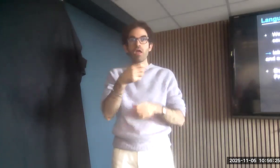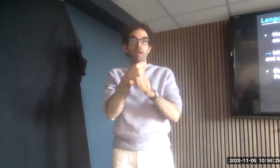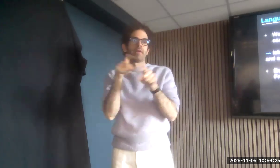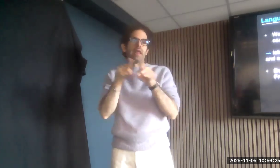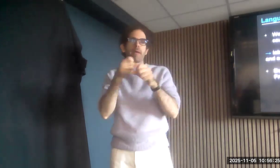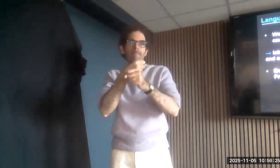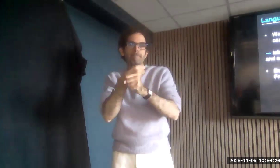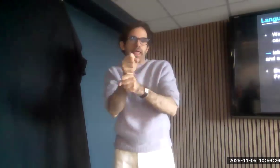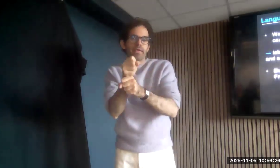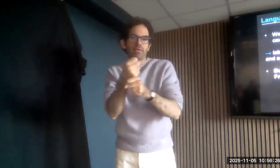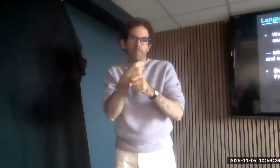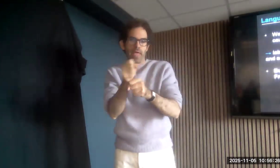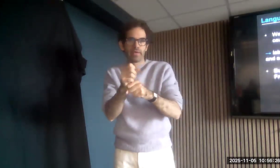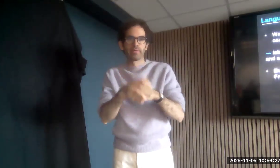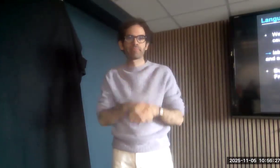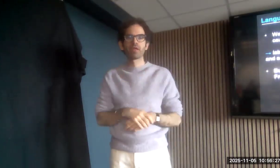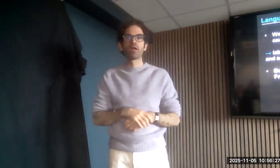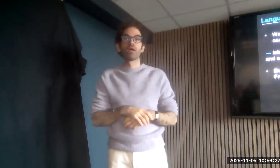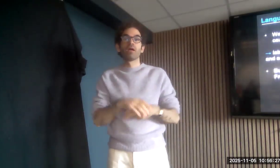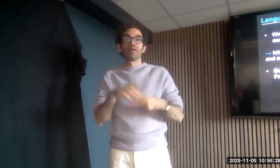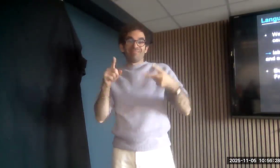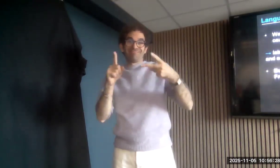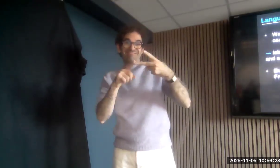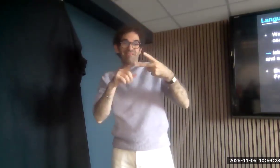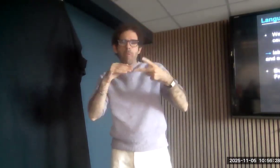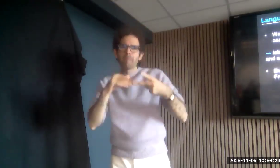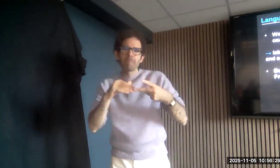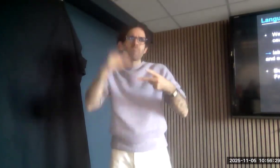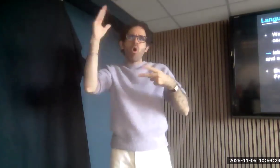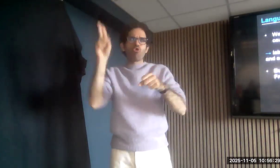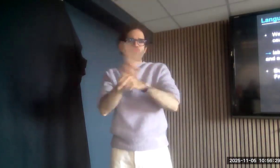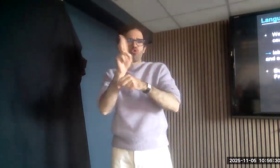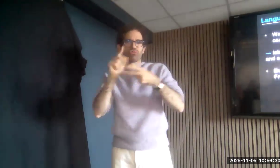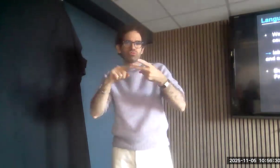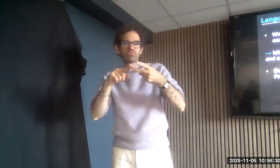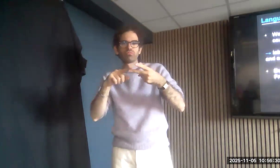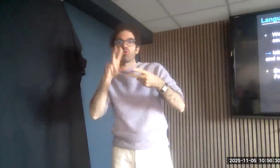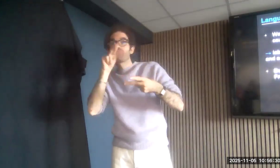Which means to make, or to provoke, cause something.